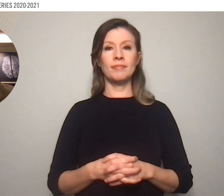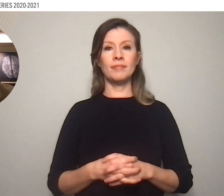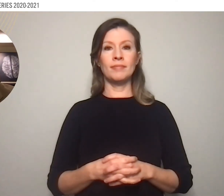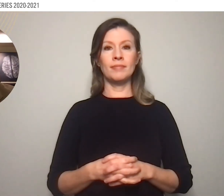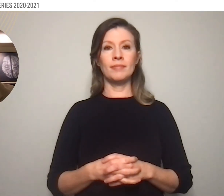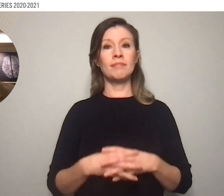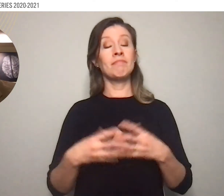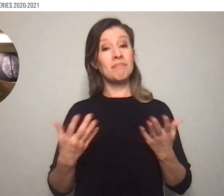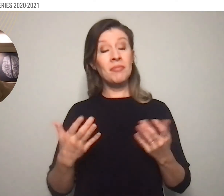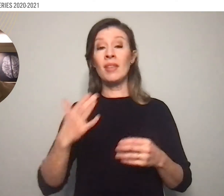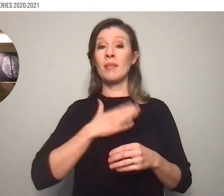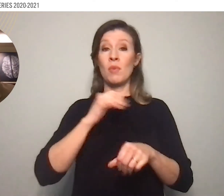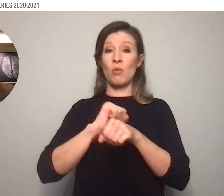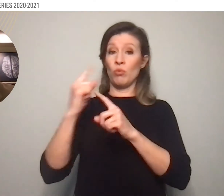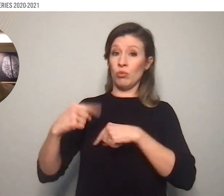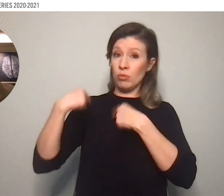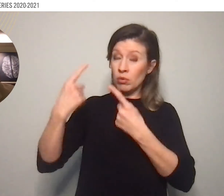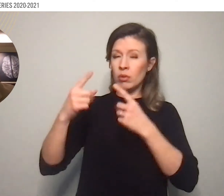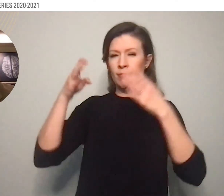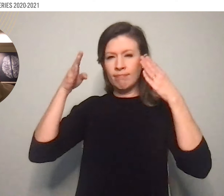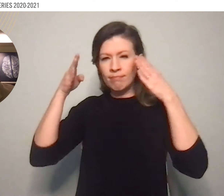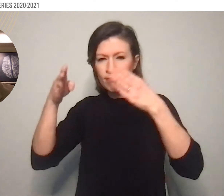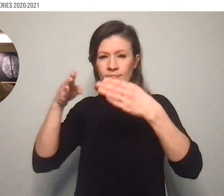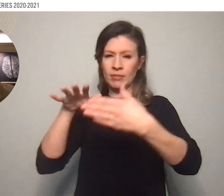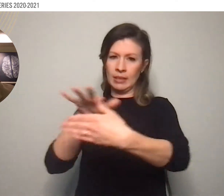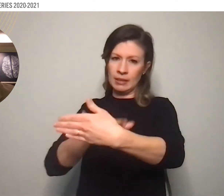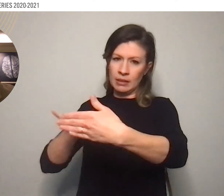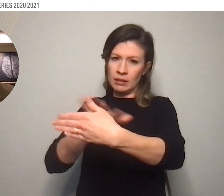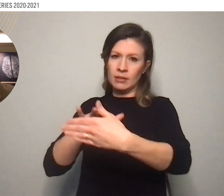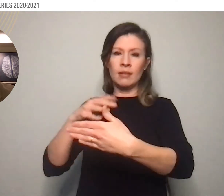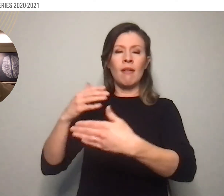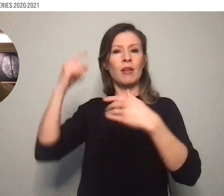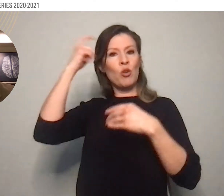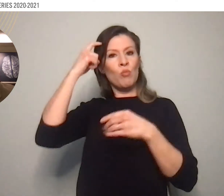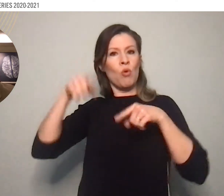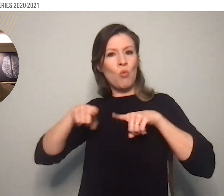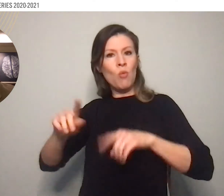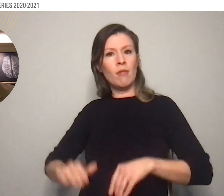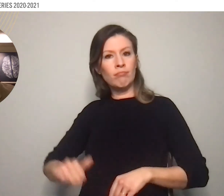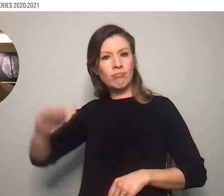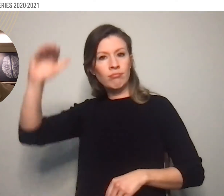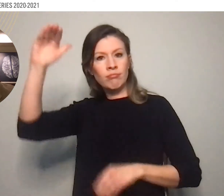Well my career has been devoted to studying the developing brain we use non-invasive techniques